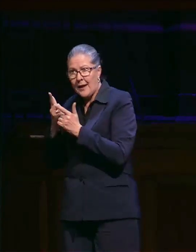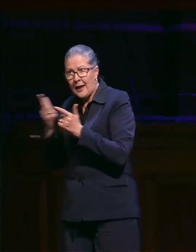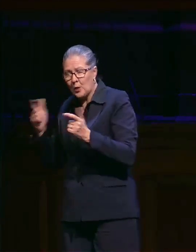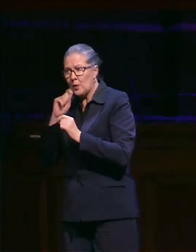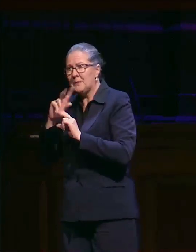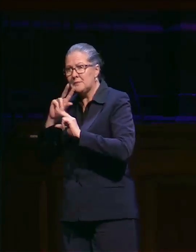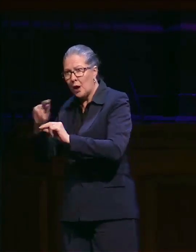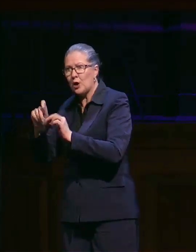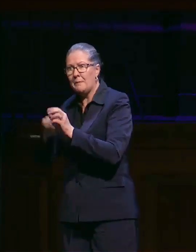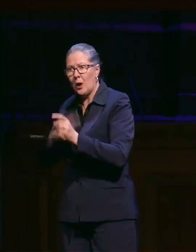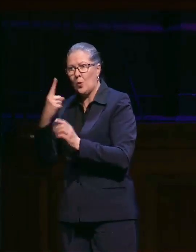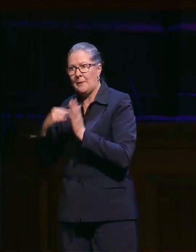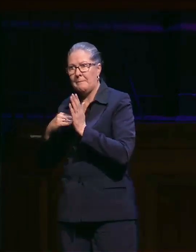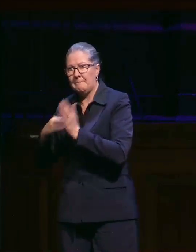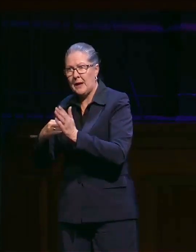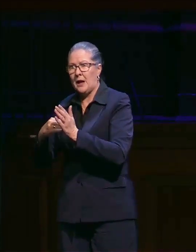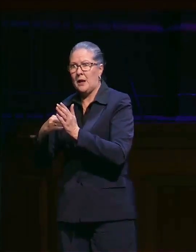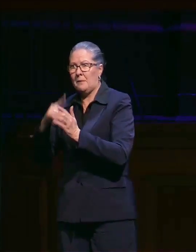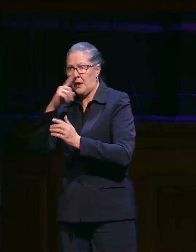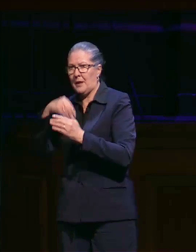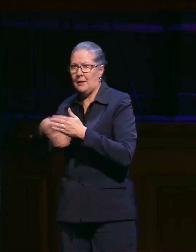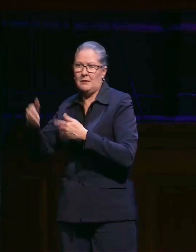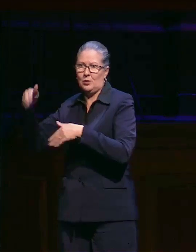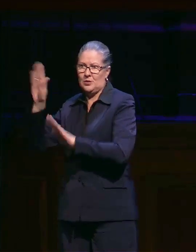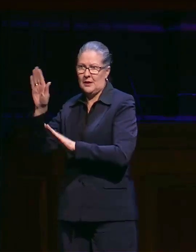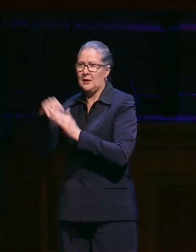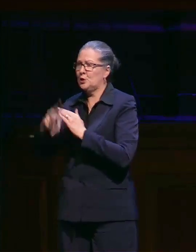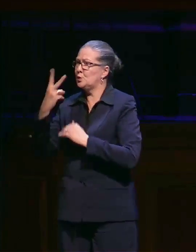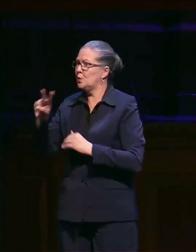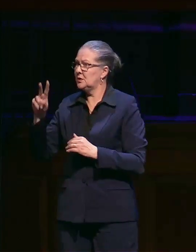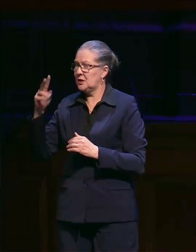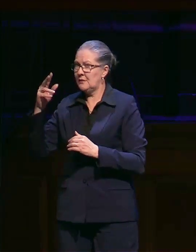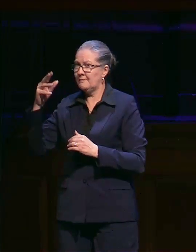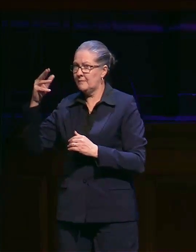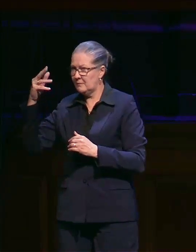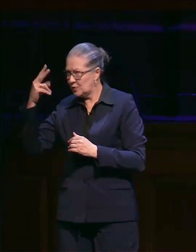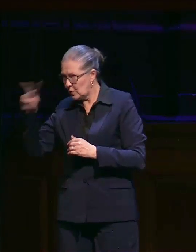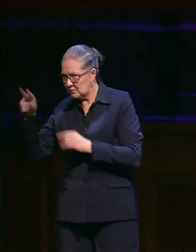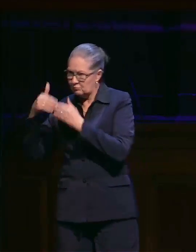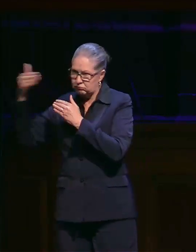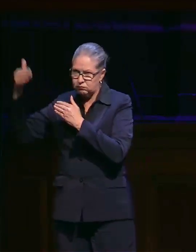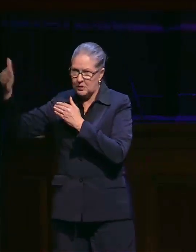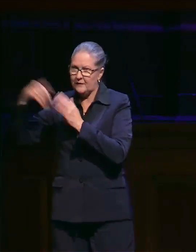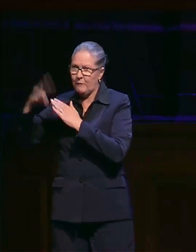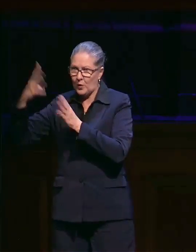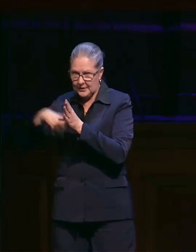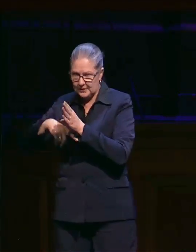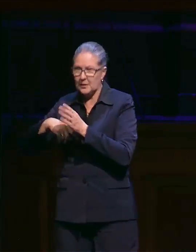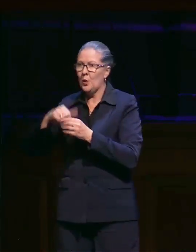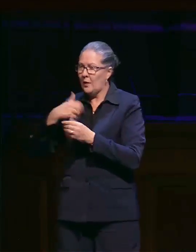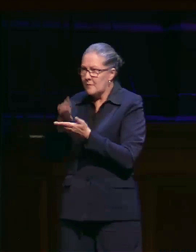people in Aotearoa by 2040 so we've put substantial new resources